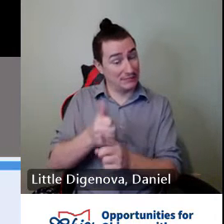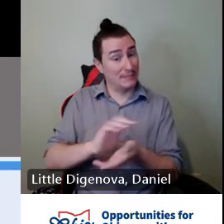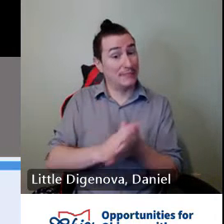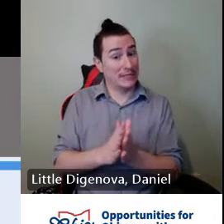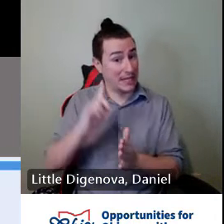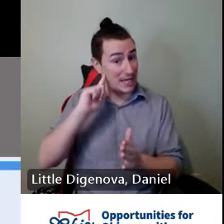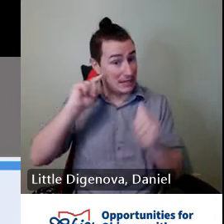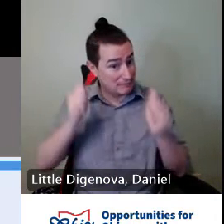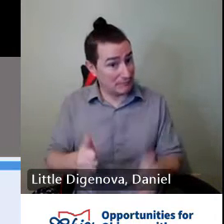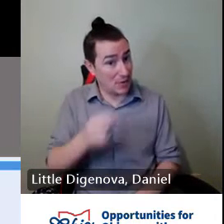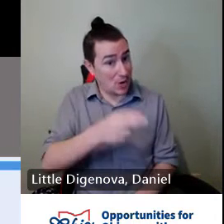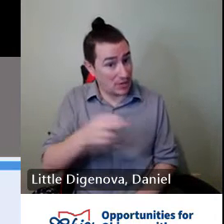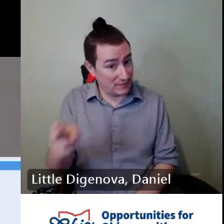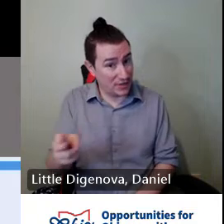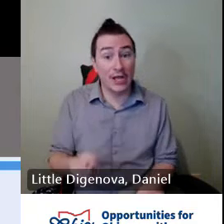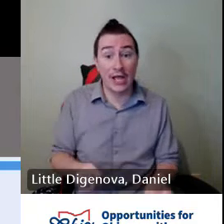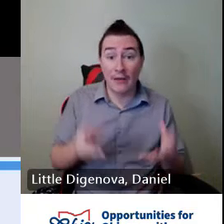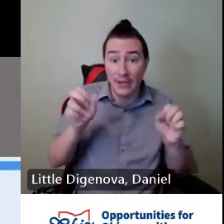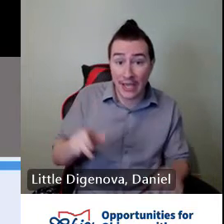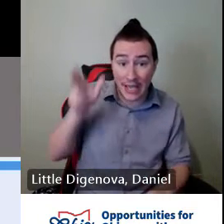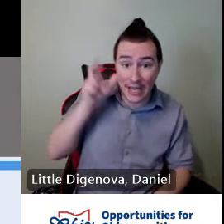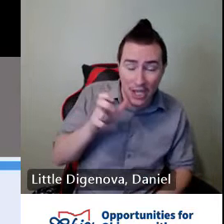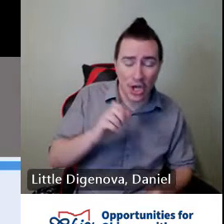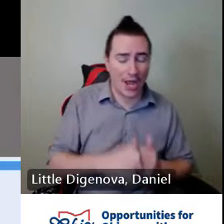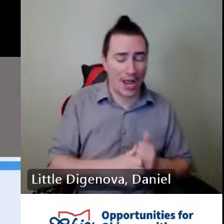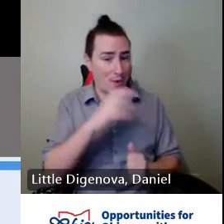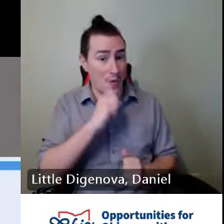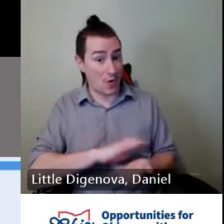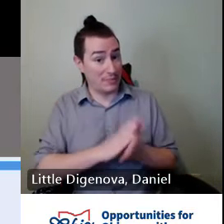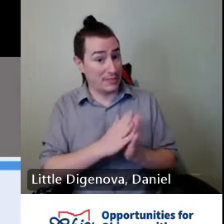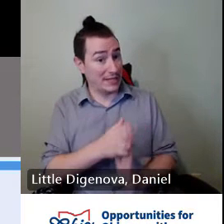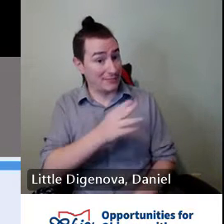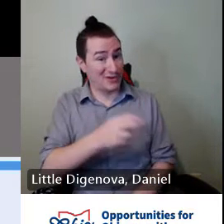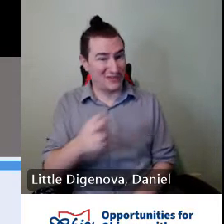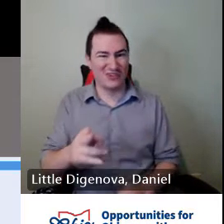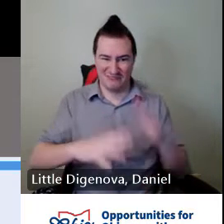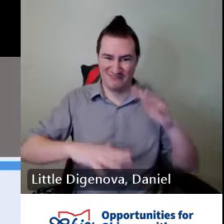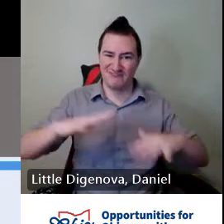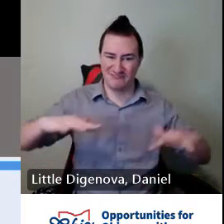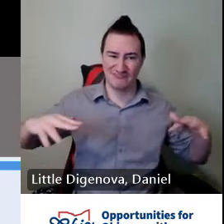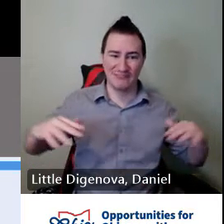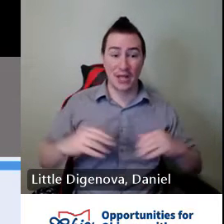onset of hearing loss. What this means when an employer is providing reasonable